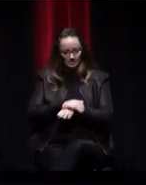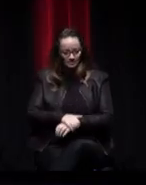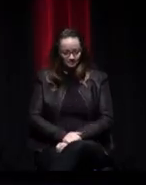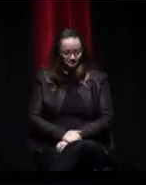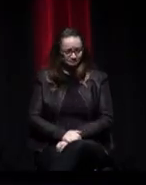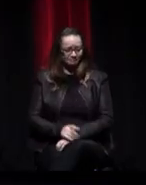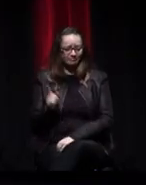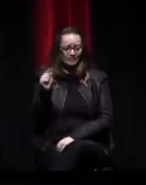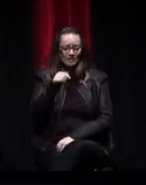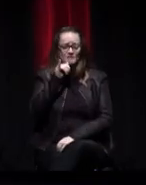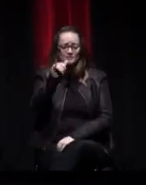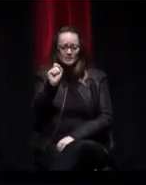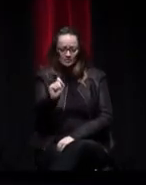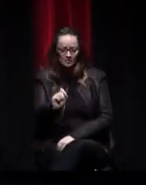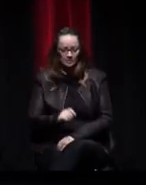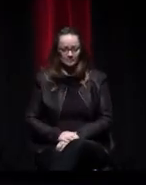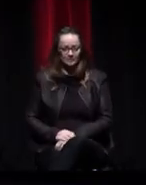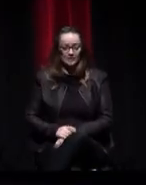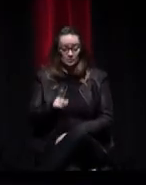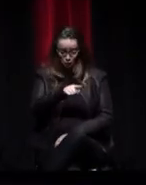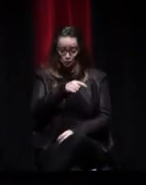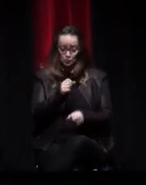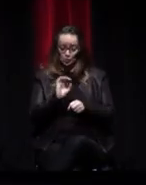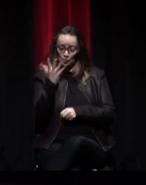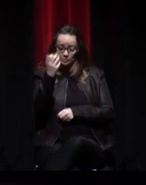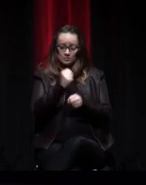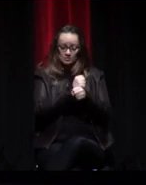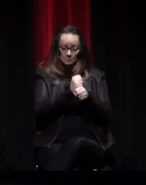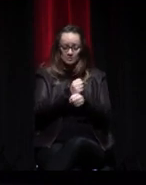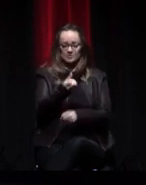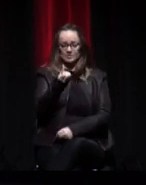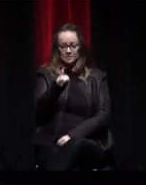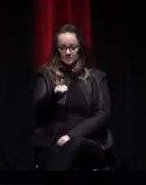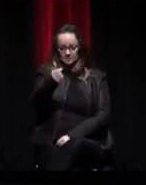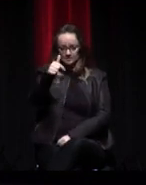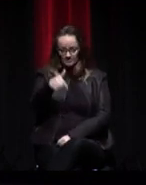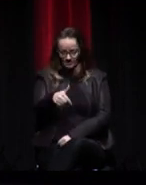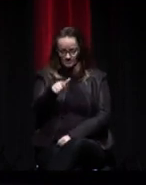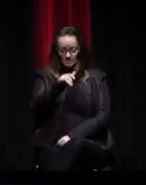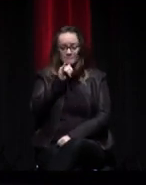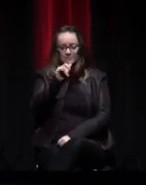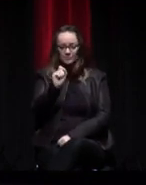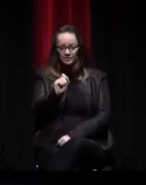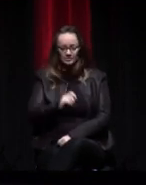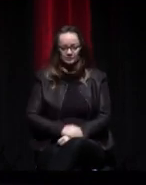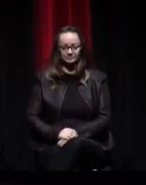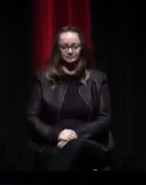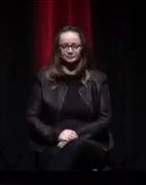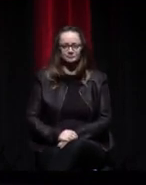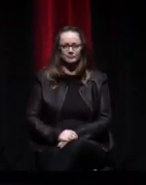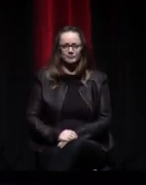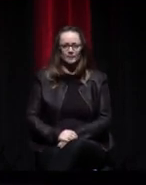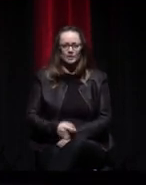She says, back in '67, that the facts